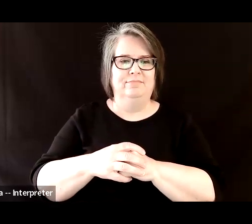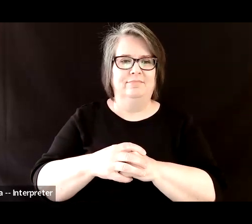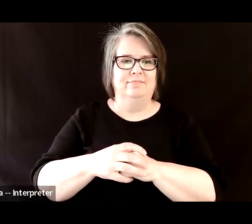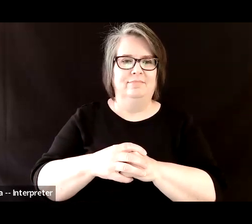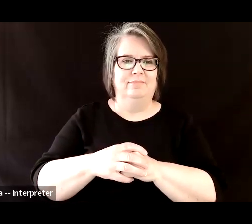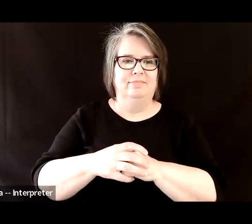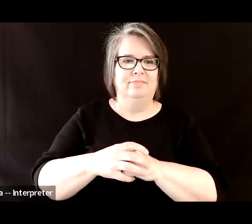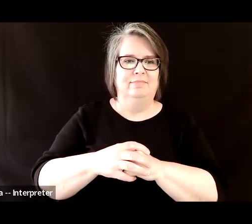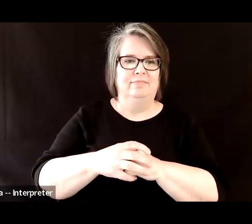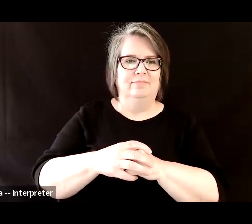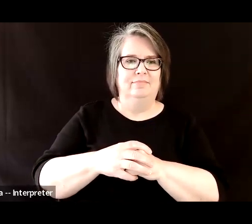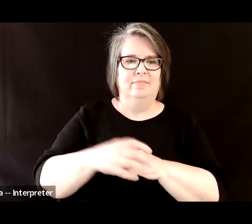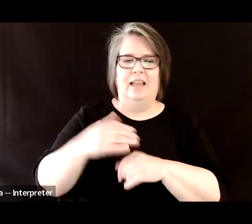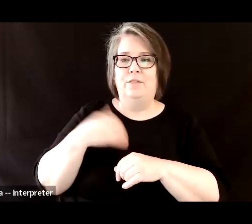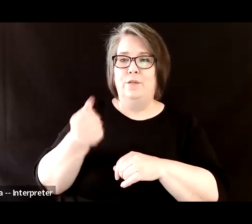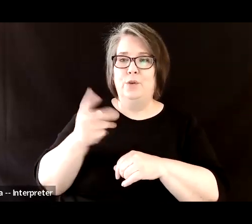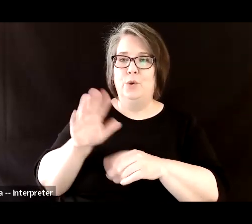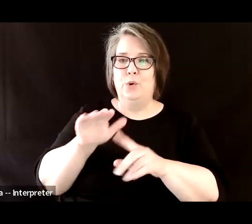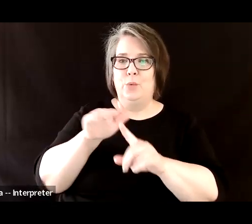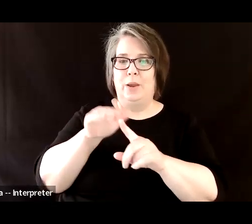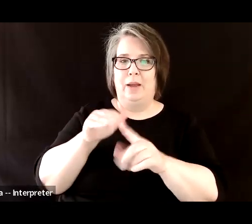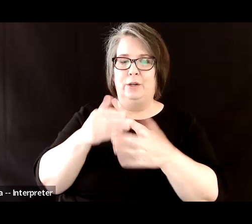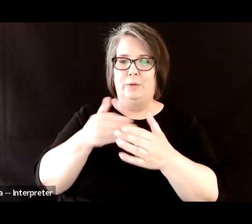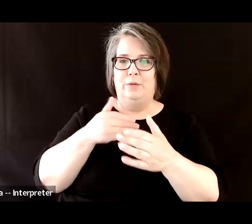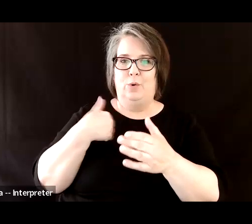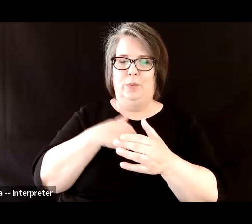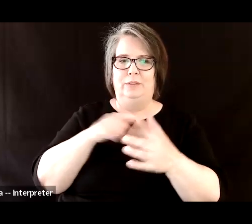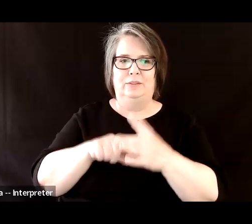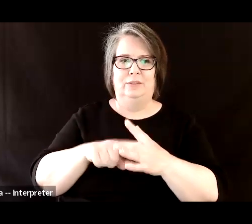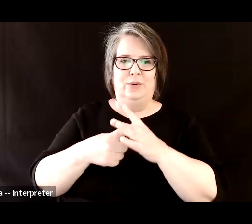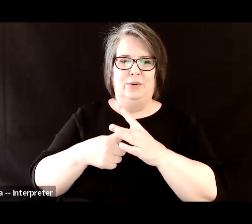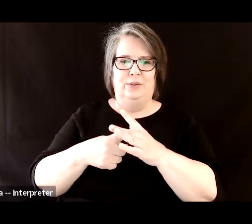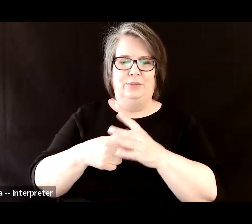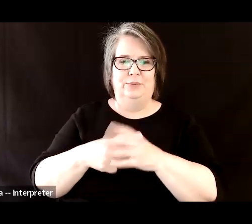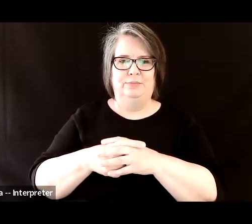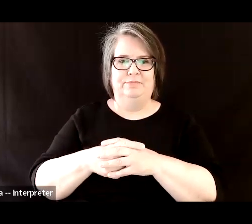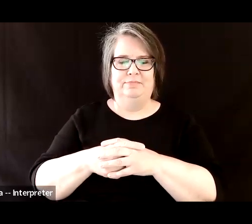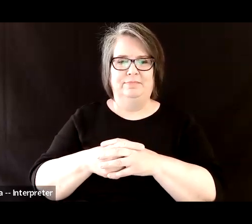We do have a few reminders to before we get started.